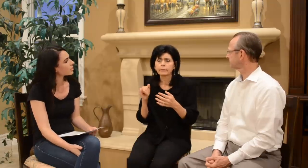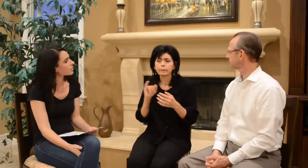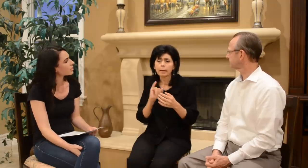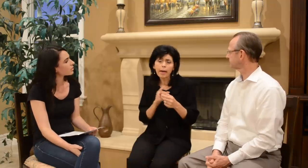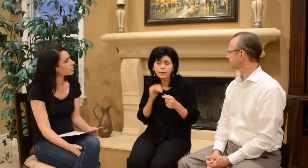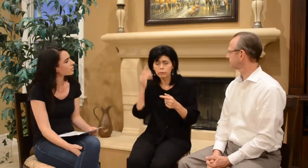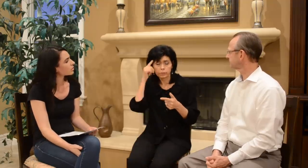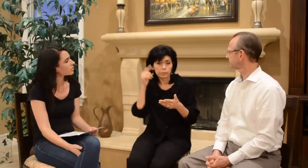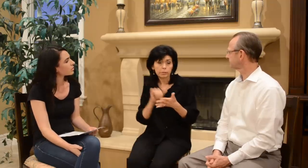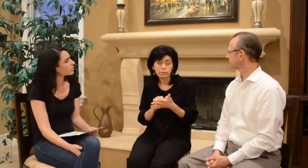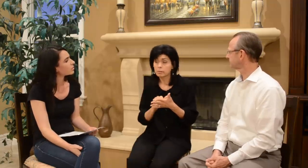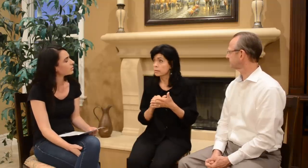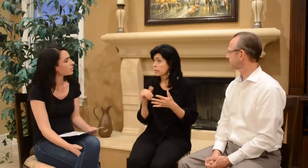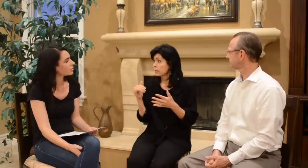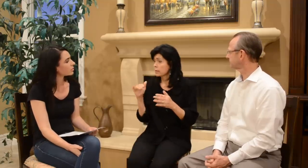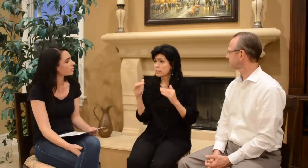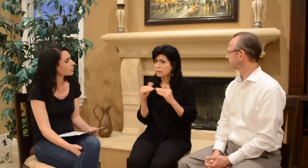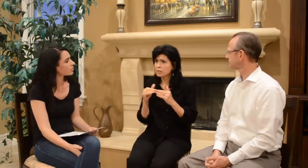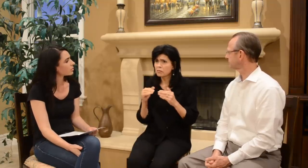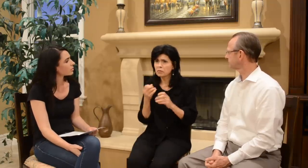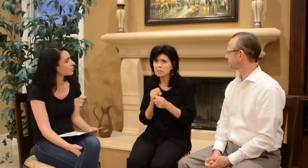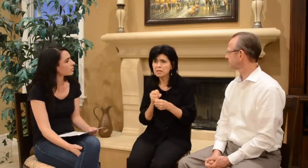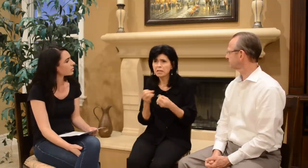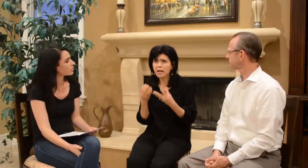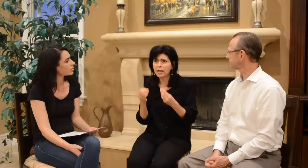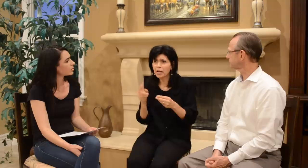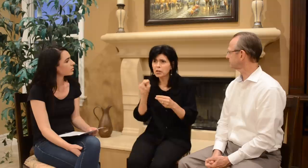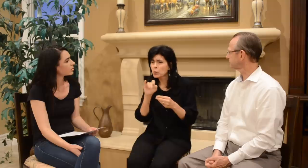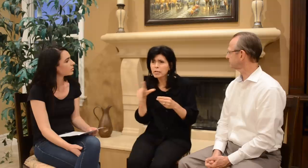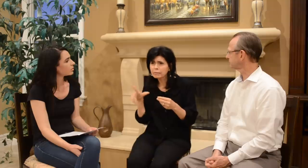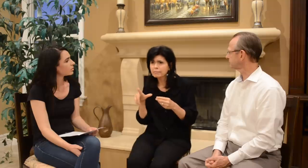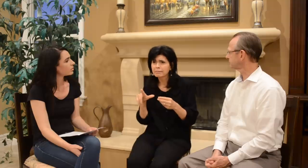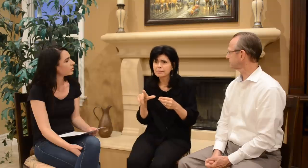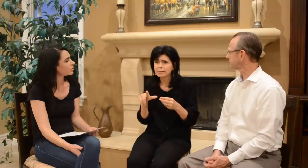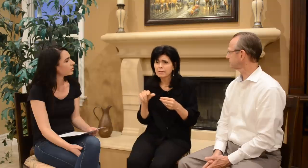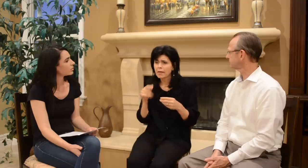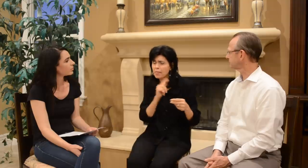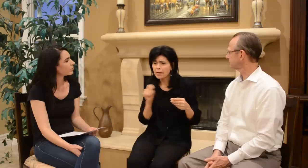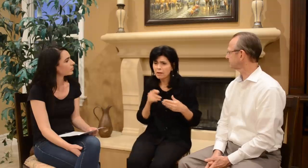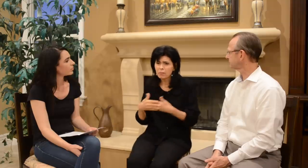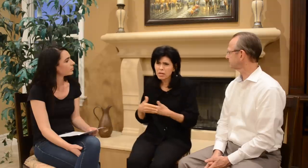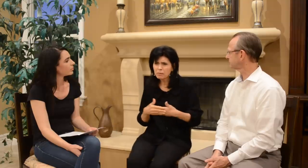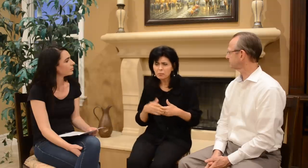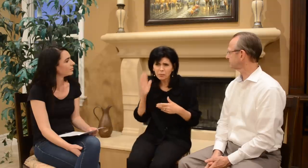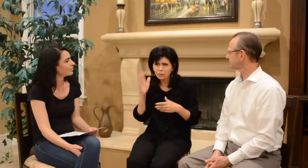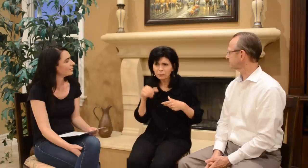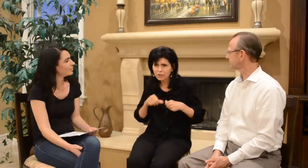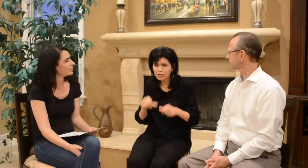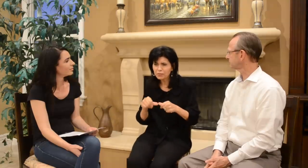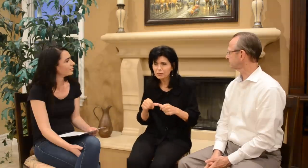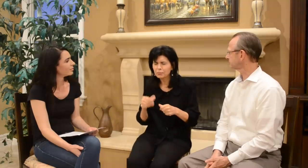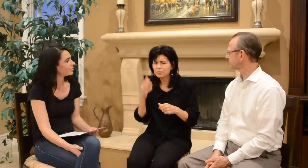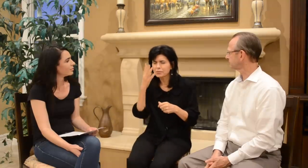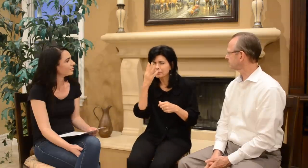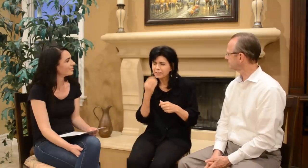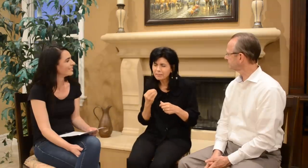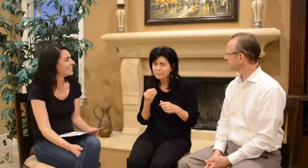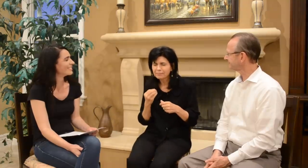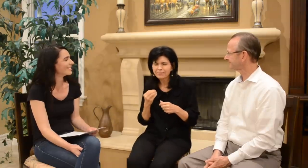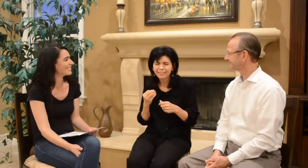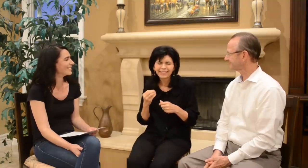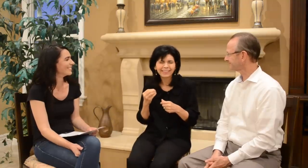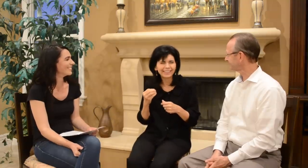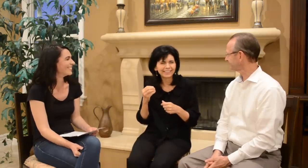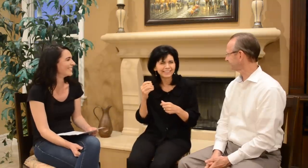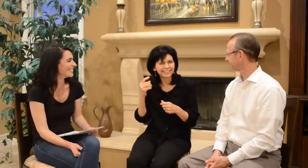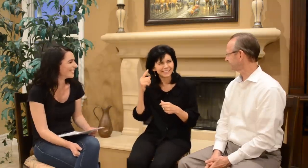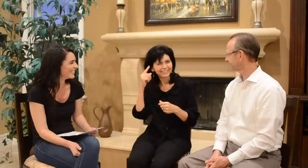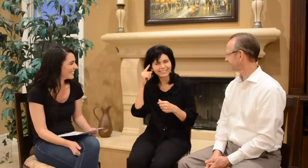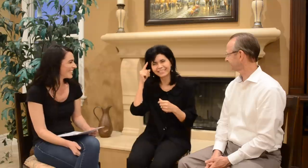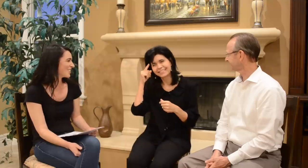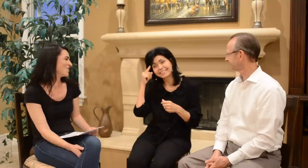I noticed that even if we make a lot of noise- the baby would continue to sleep.